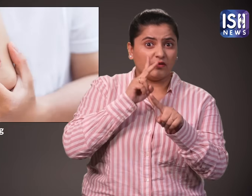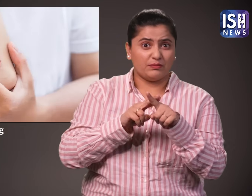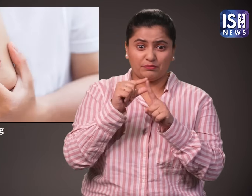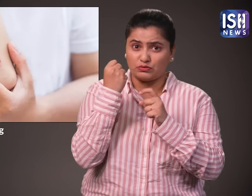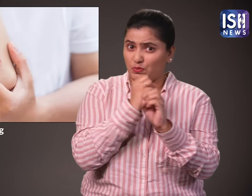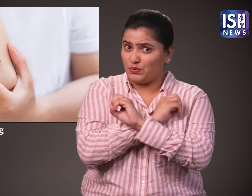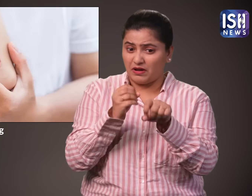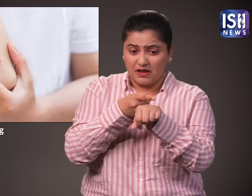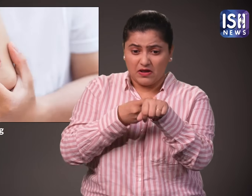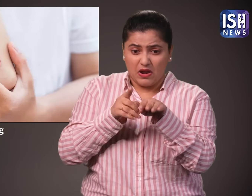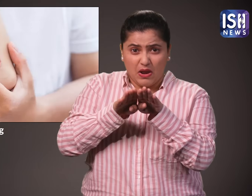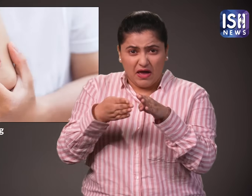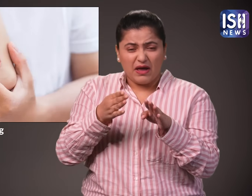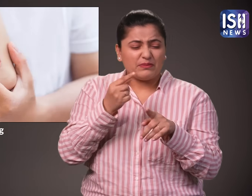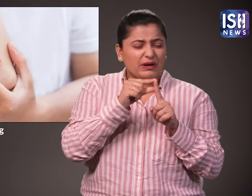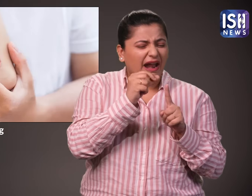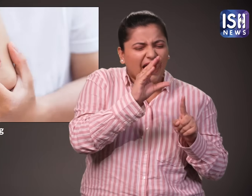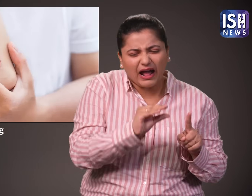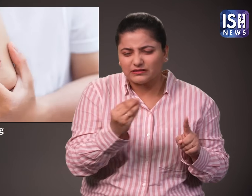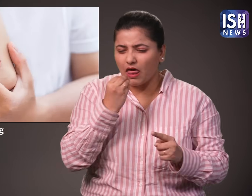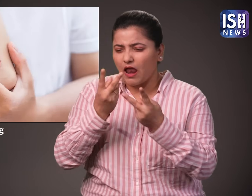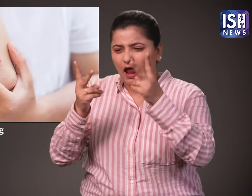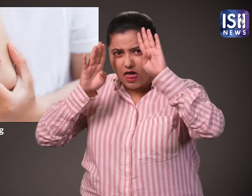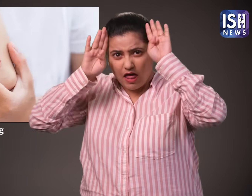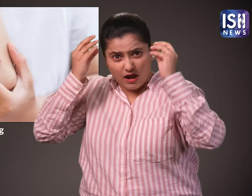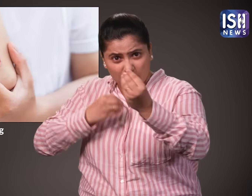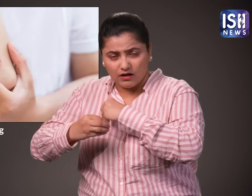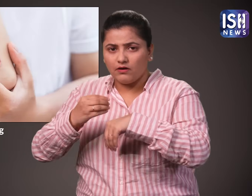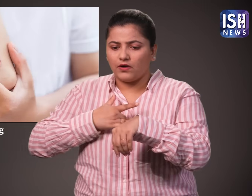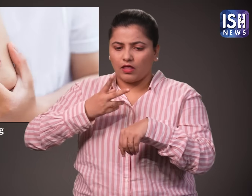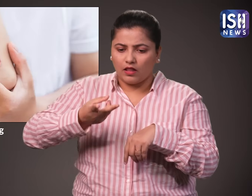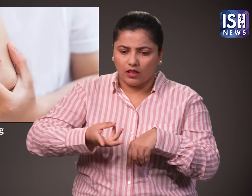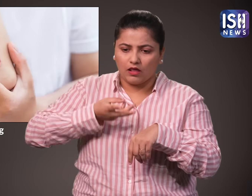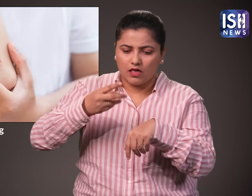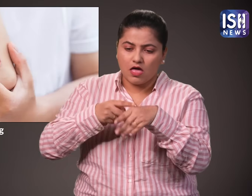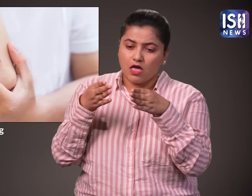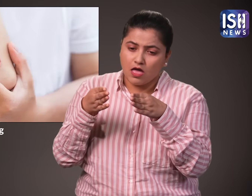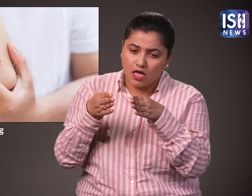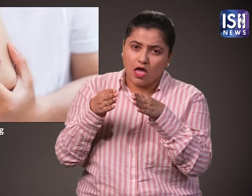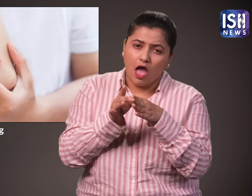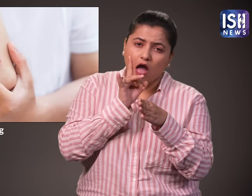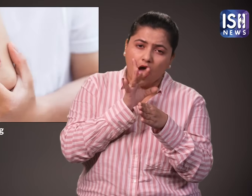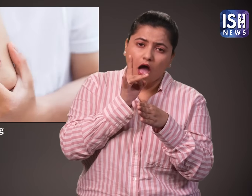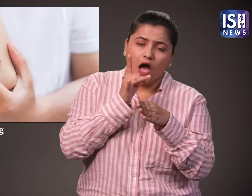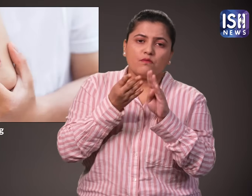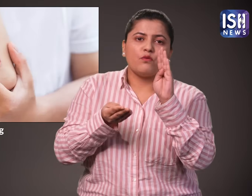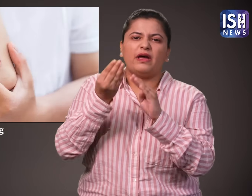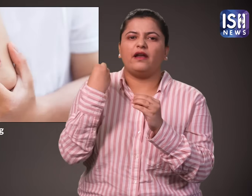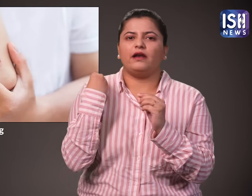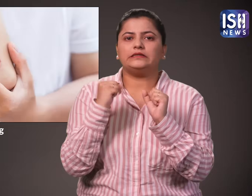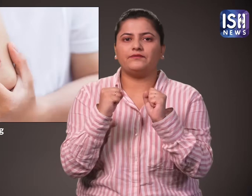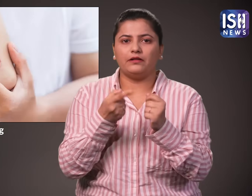If you don't consume enough protein, wounds may take longer to heal, and you might experience prolonged pain.